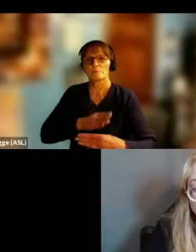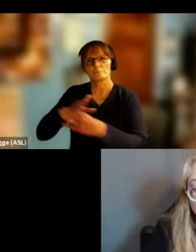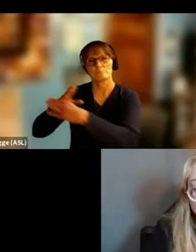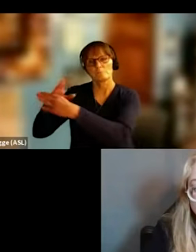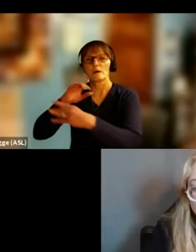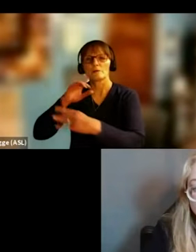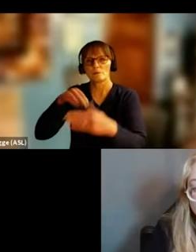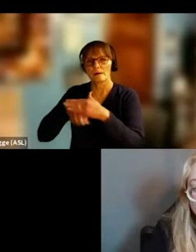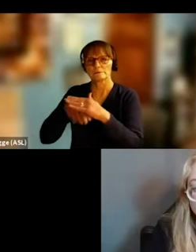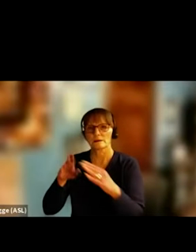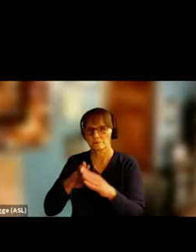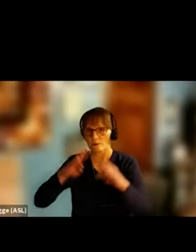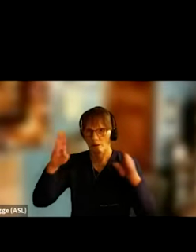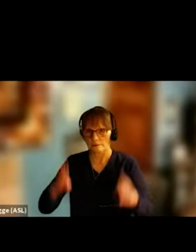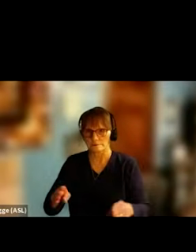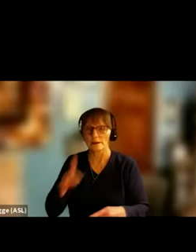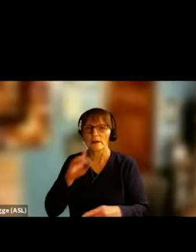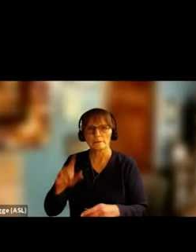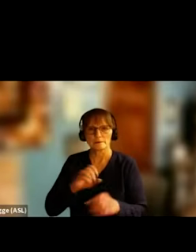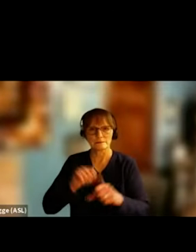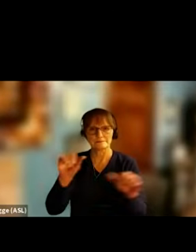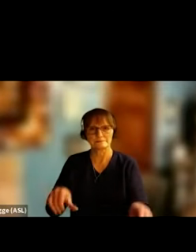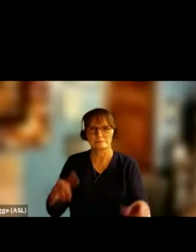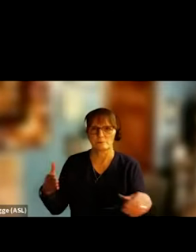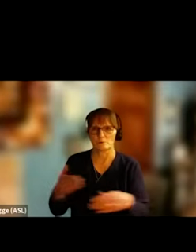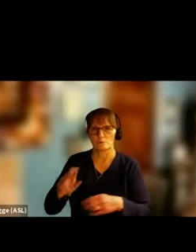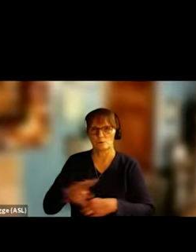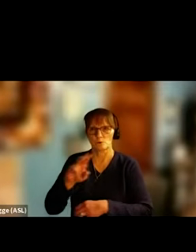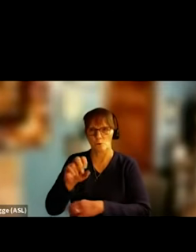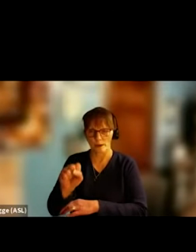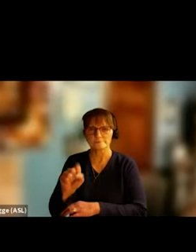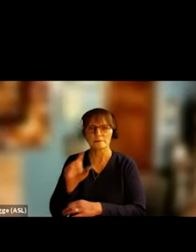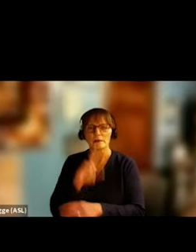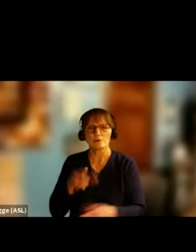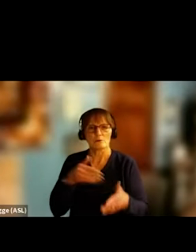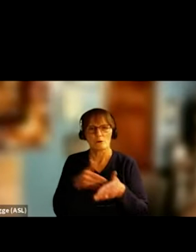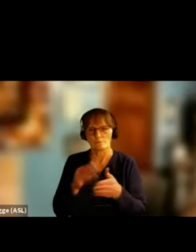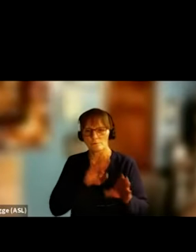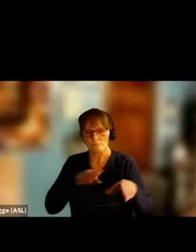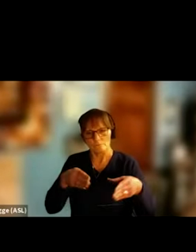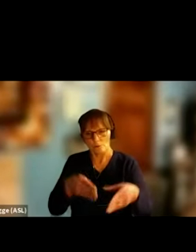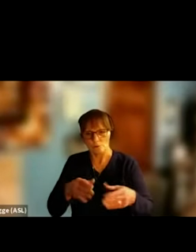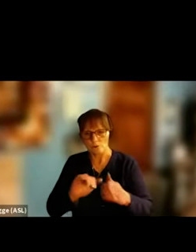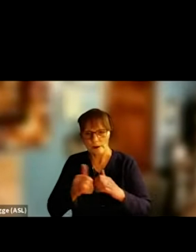So in housing prioritization systems across the countries, those are often focused on prioritizing folks